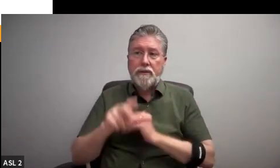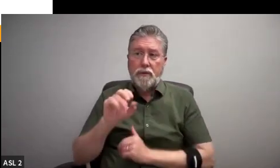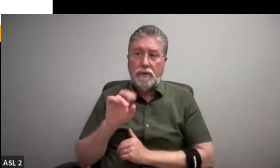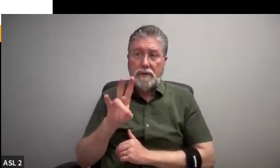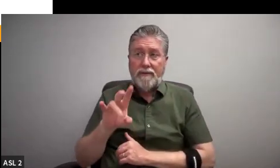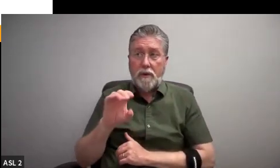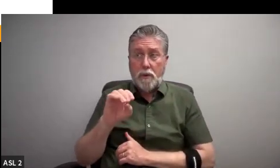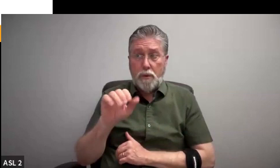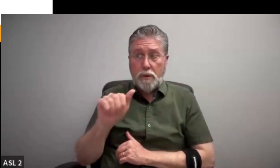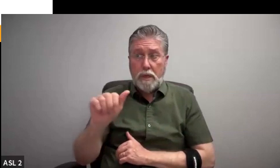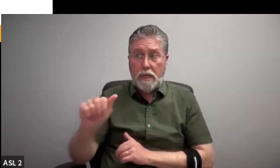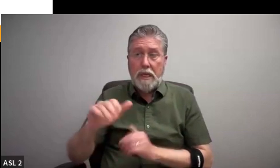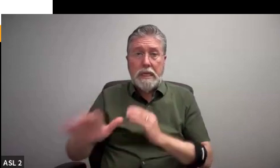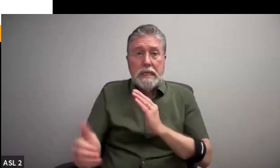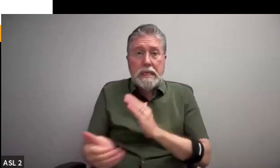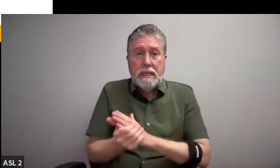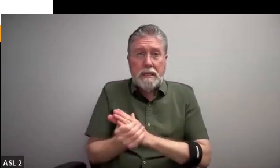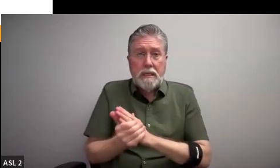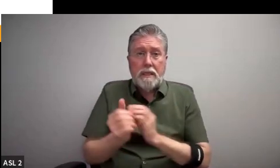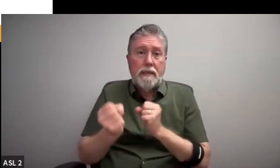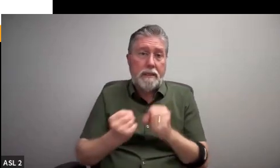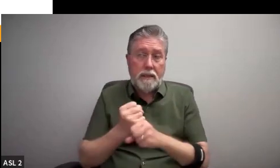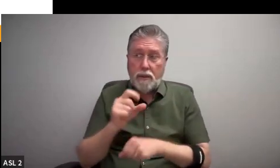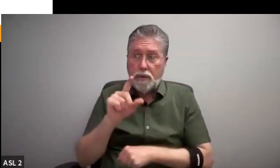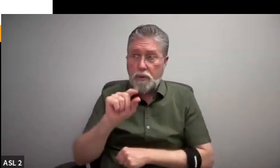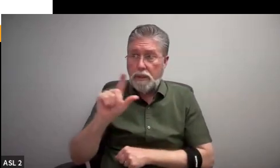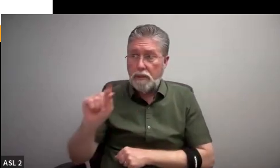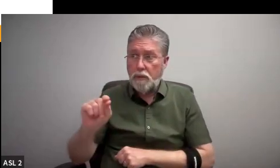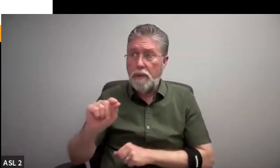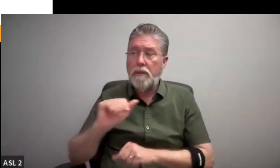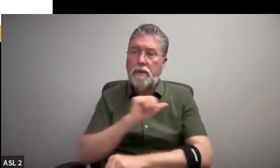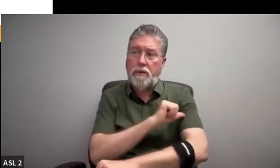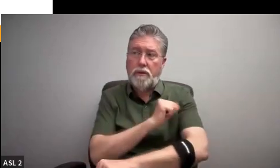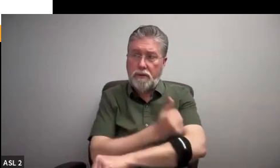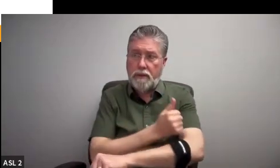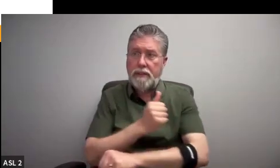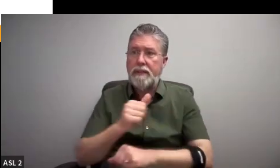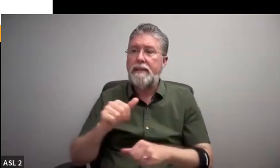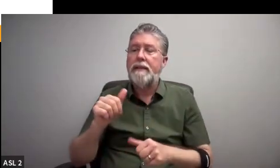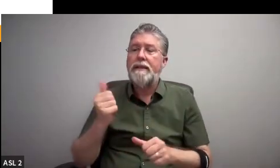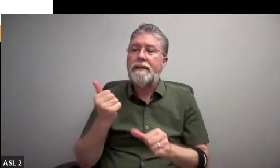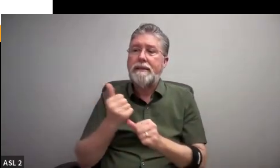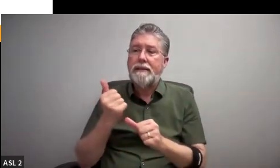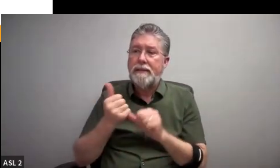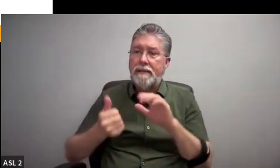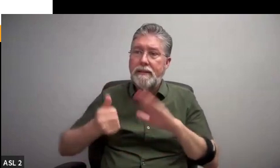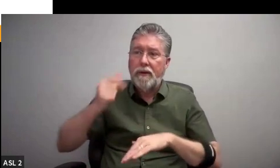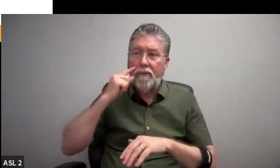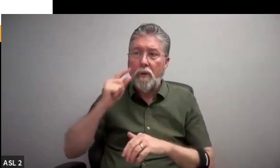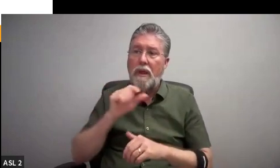authorizes the Assistant Secretary for Aging, or ASA, to prescribe criteria for the state plan on